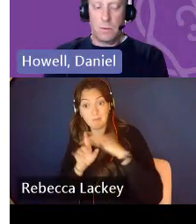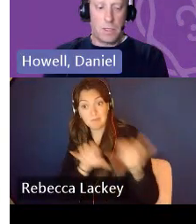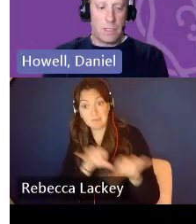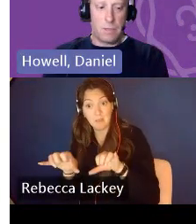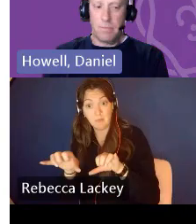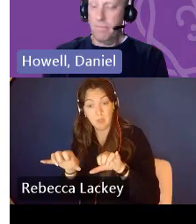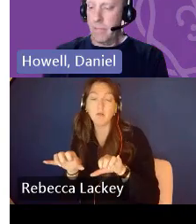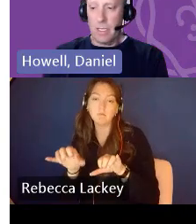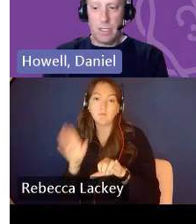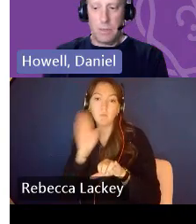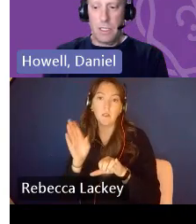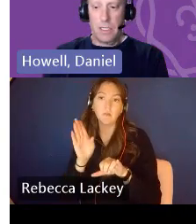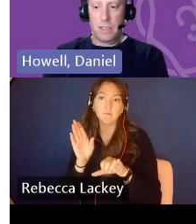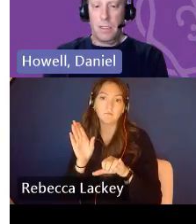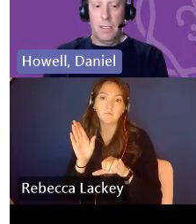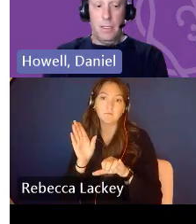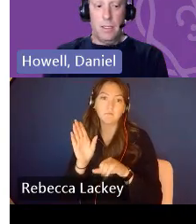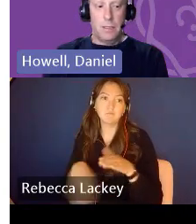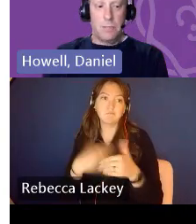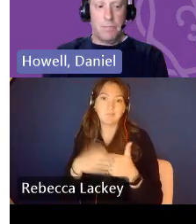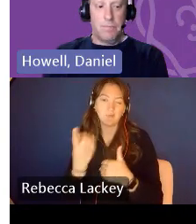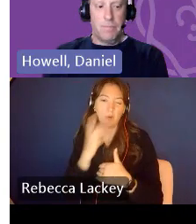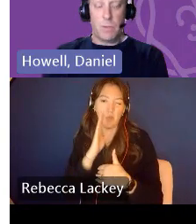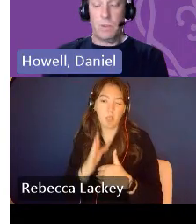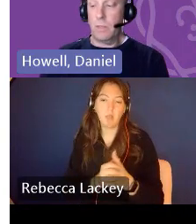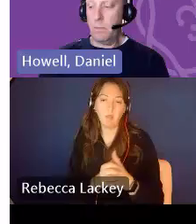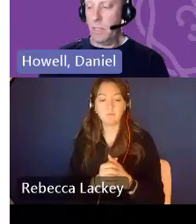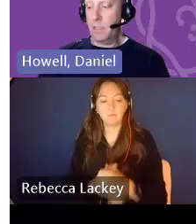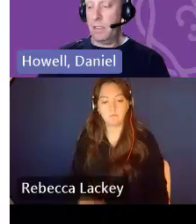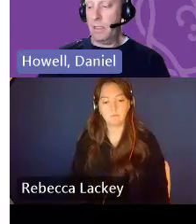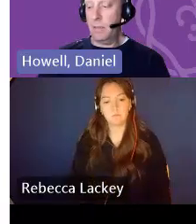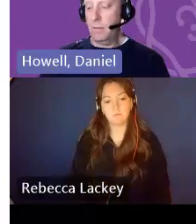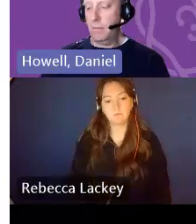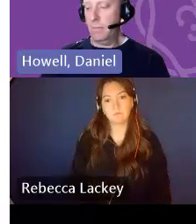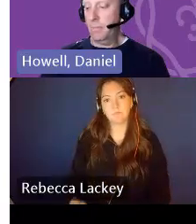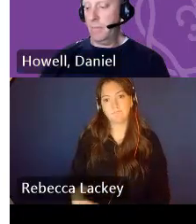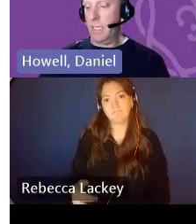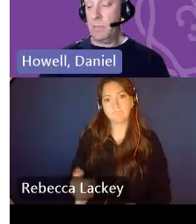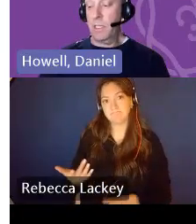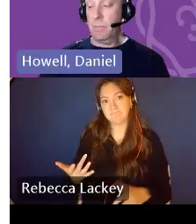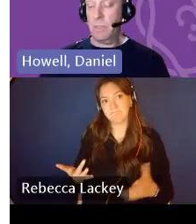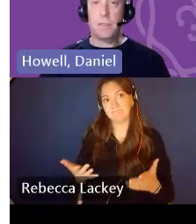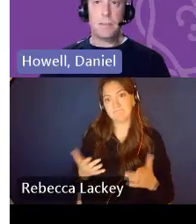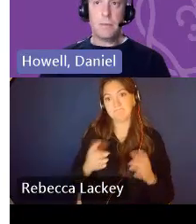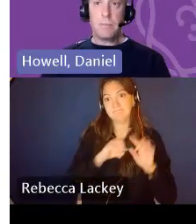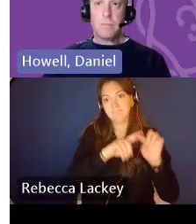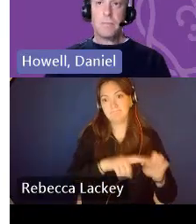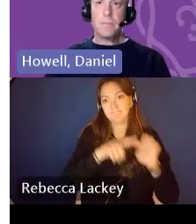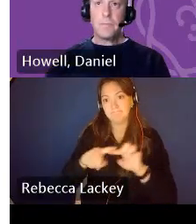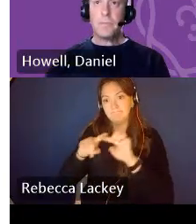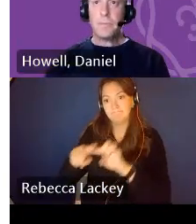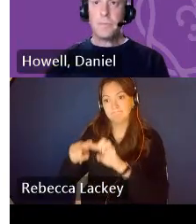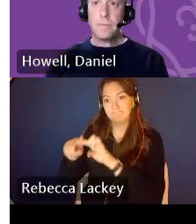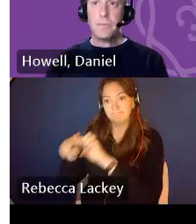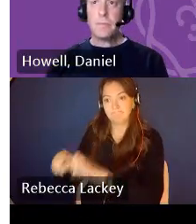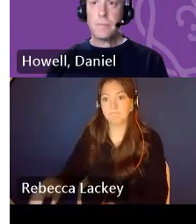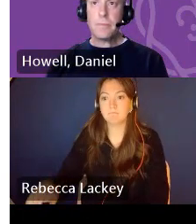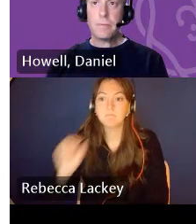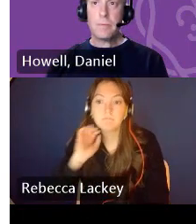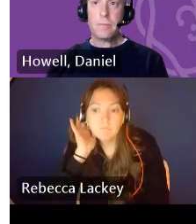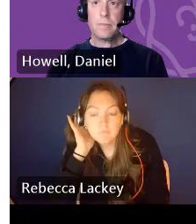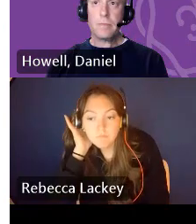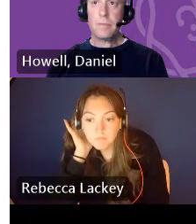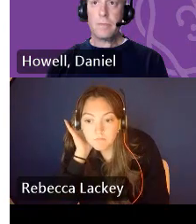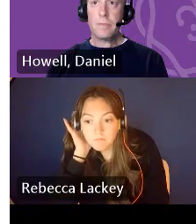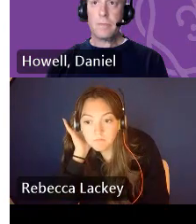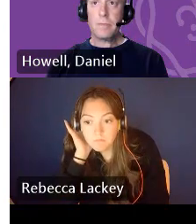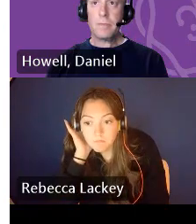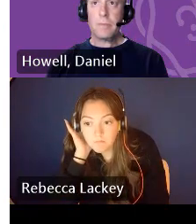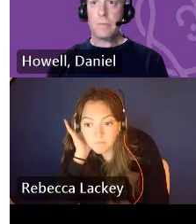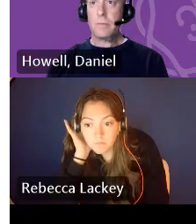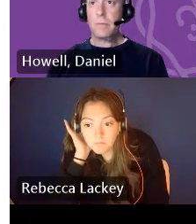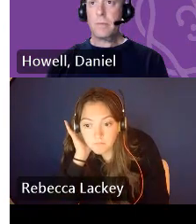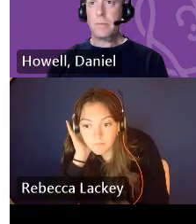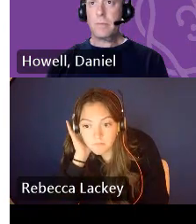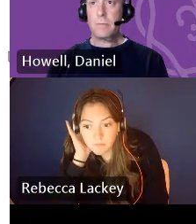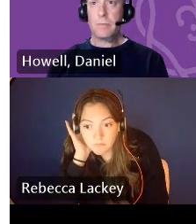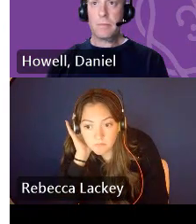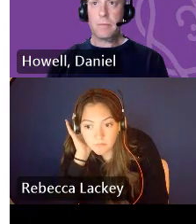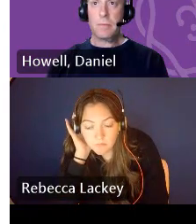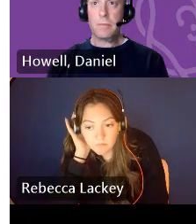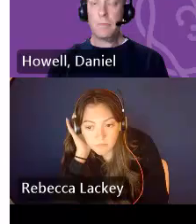we'll we'll kind of get that one next. Um so it's it's mainly a case by case basis.